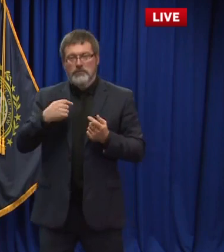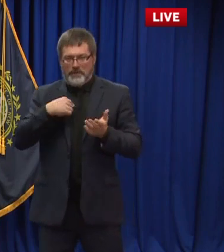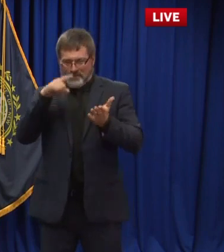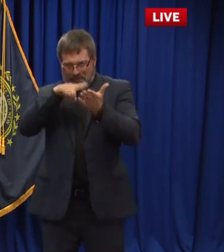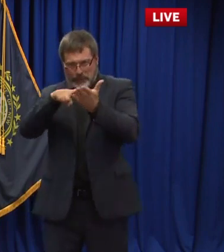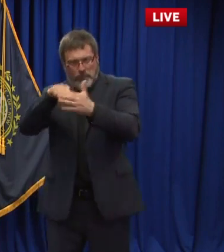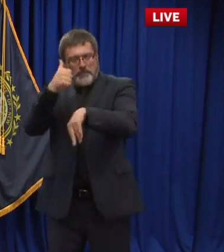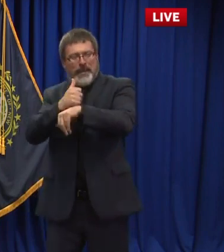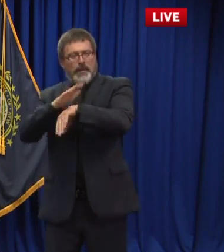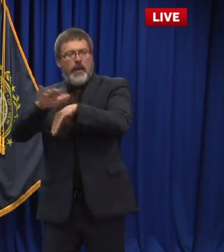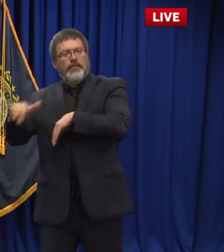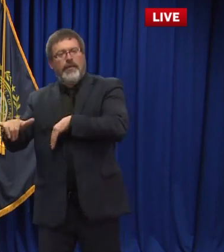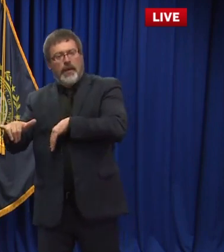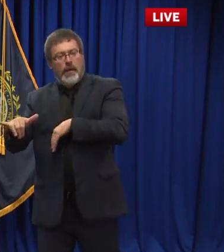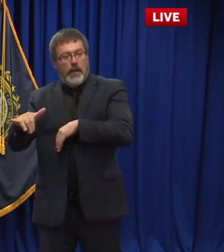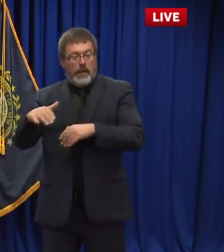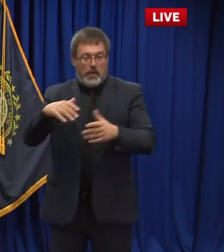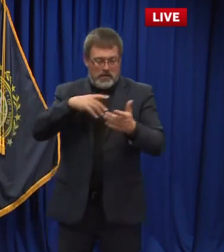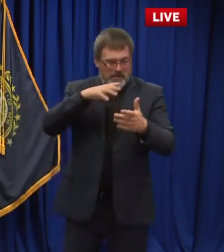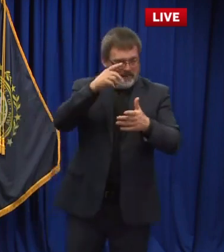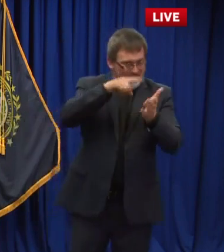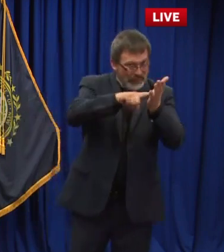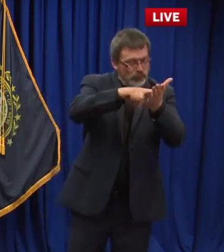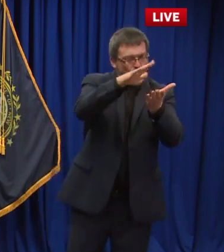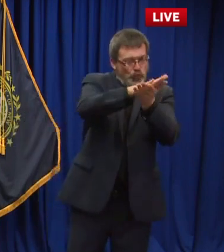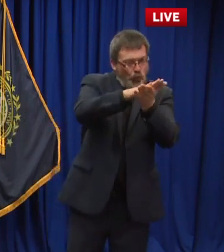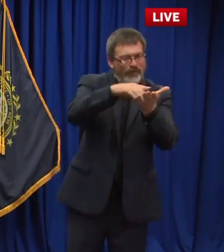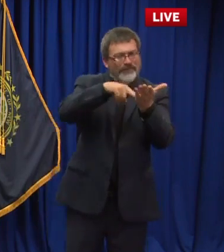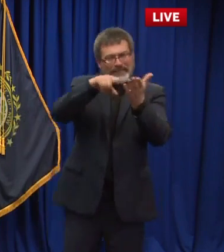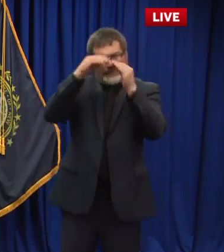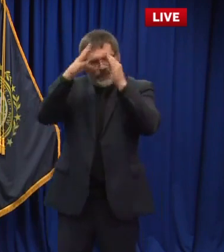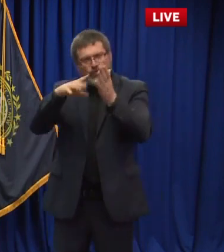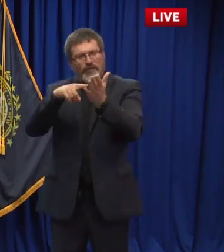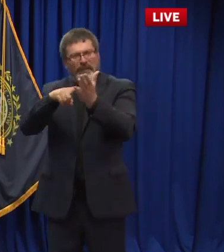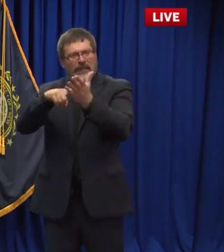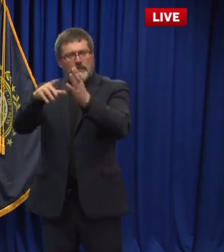THINKING ABOUT, WHAT IF A STUDENT IS DIAGNOSED WITH COVID-19?